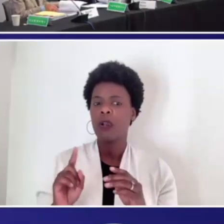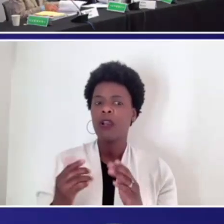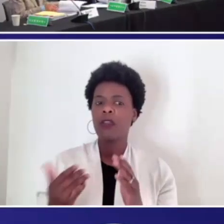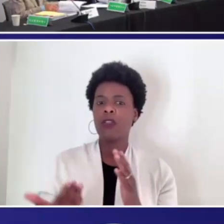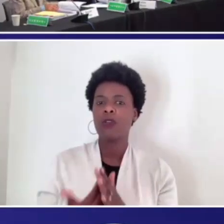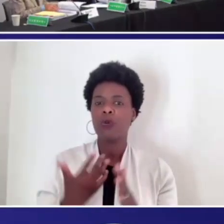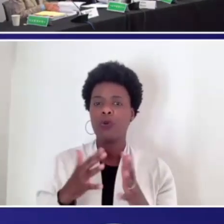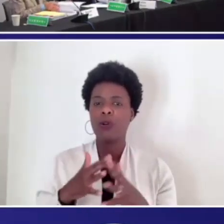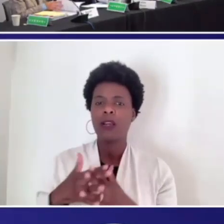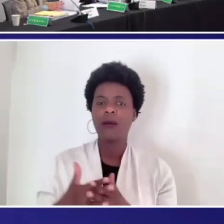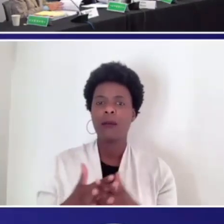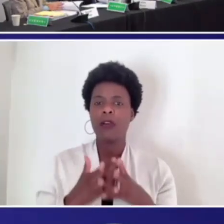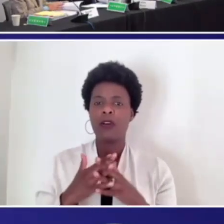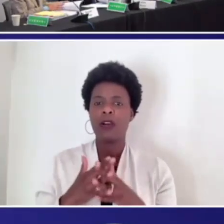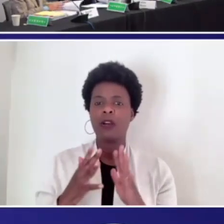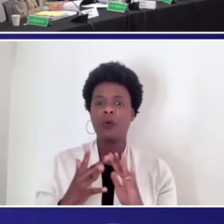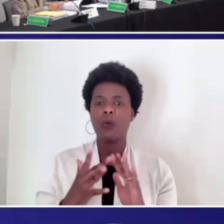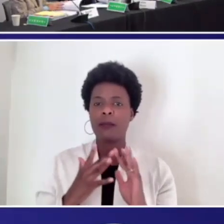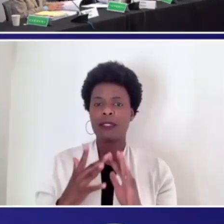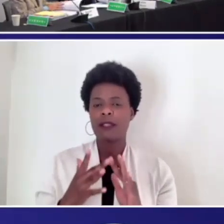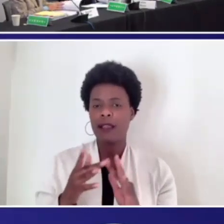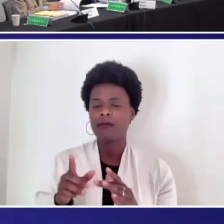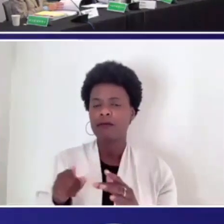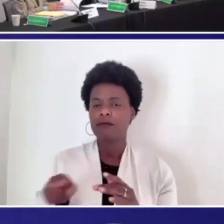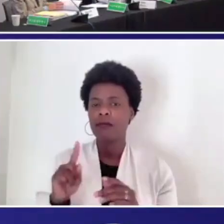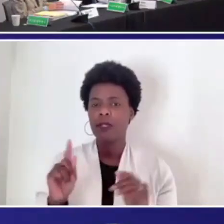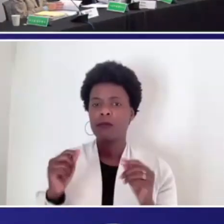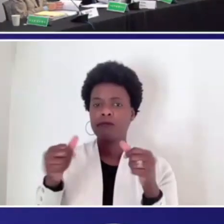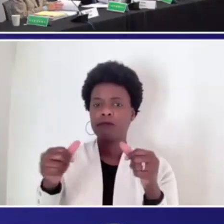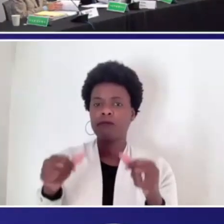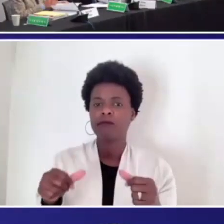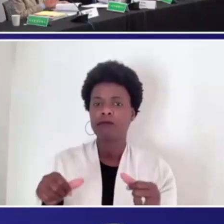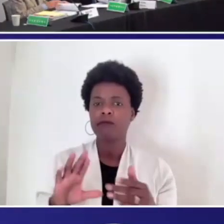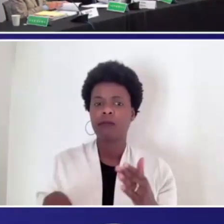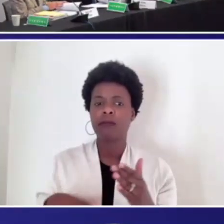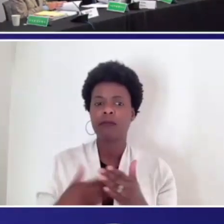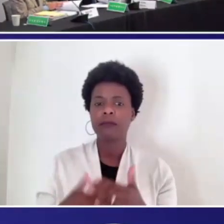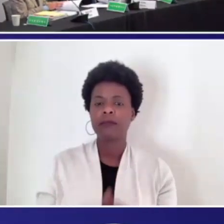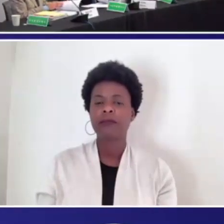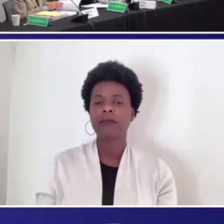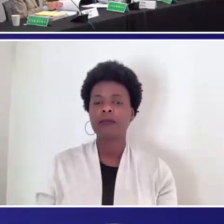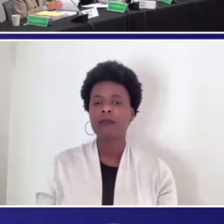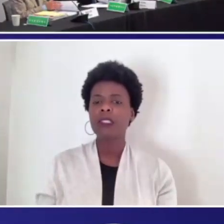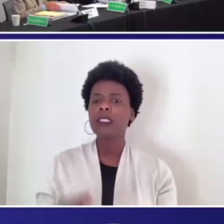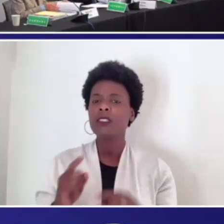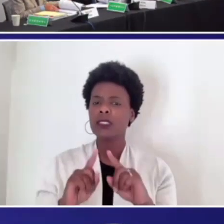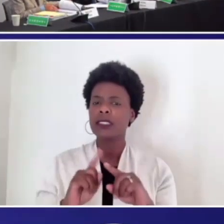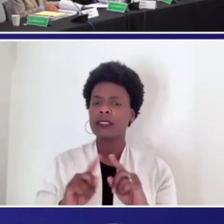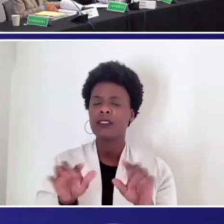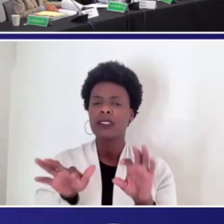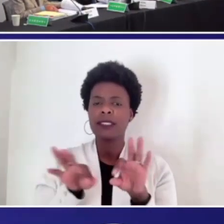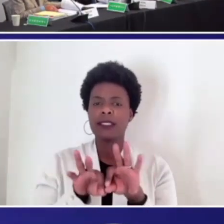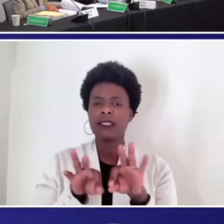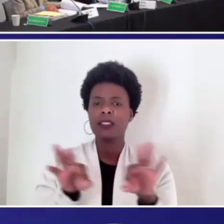everything, I think that there's just a number of degrees that wouldn't have made